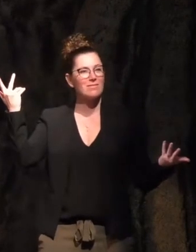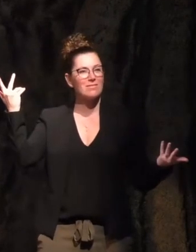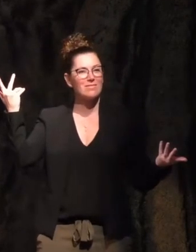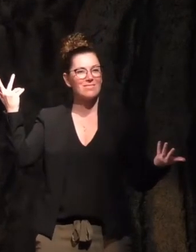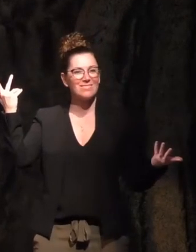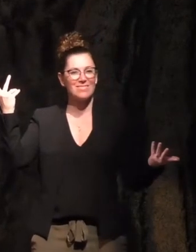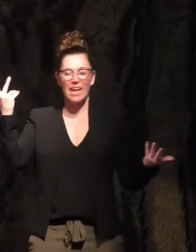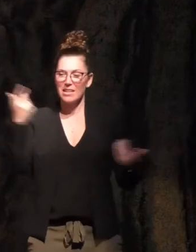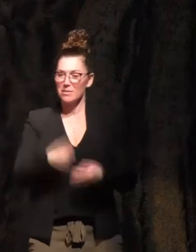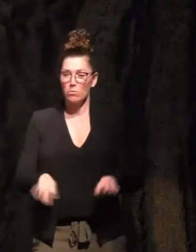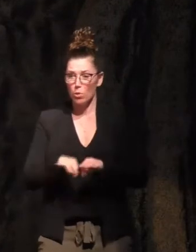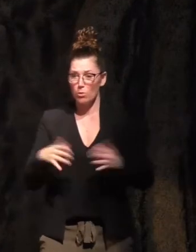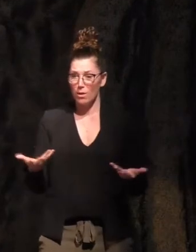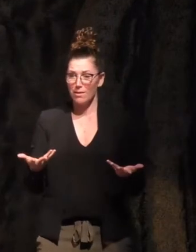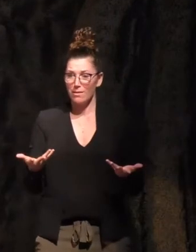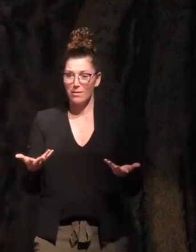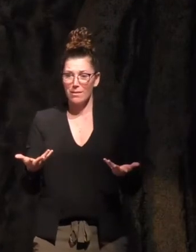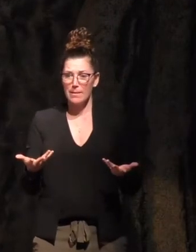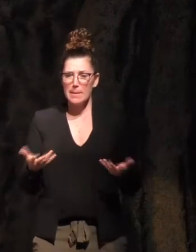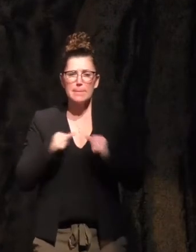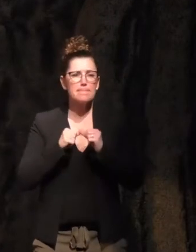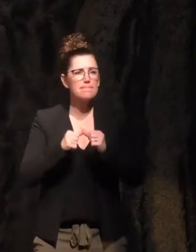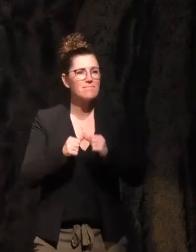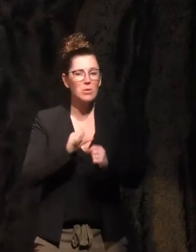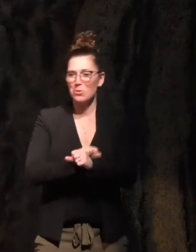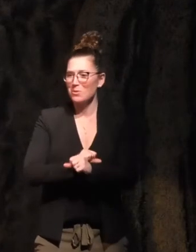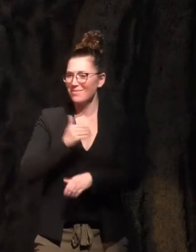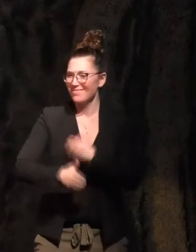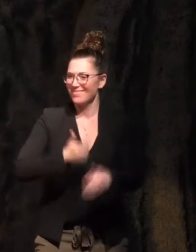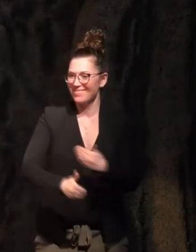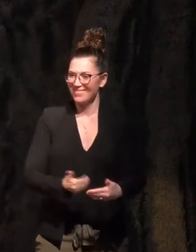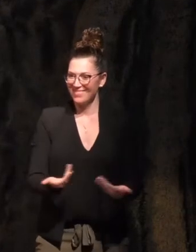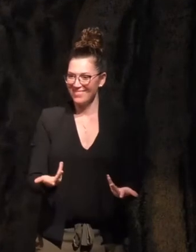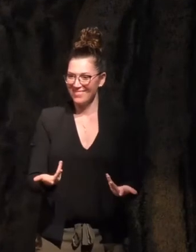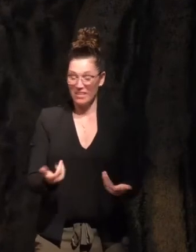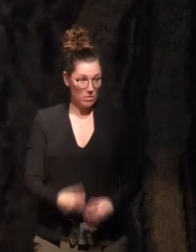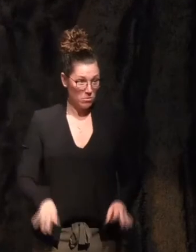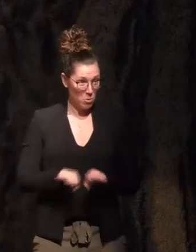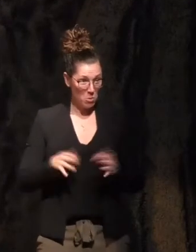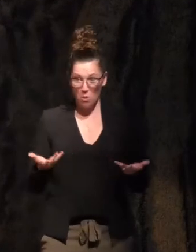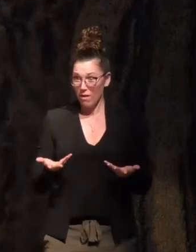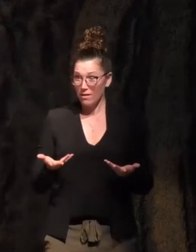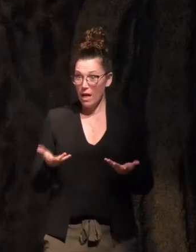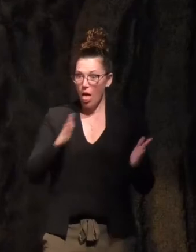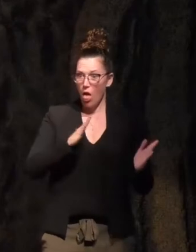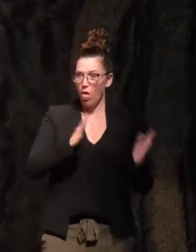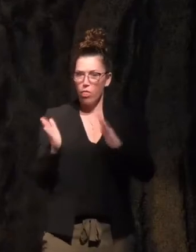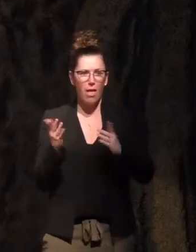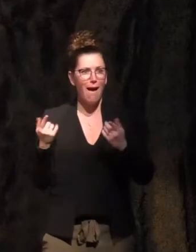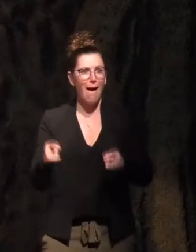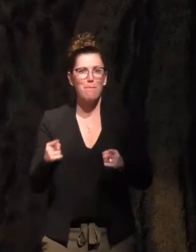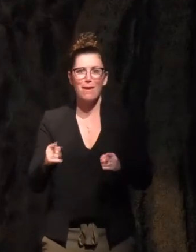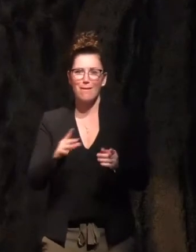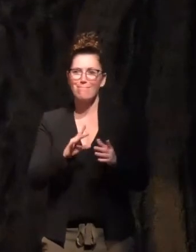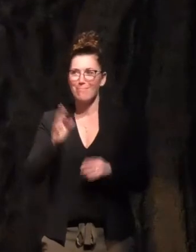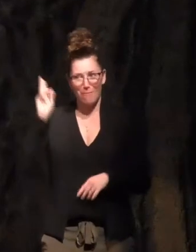And the good news is the shift in philosophy is already happening in so many places, and I only know about a very few of them.